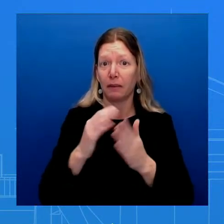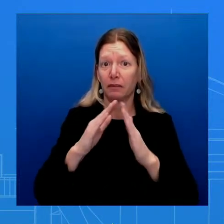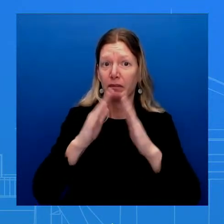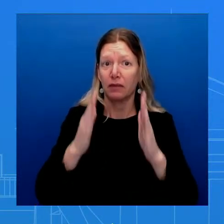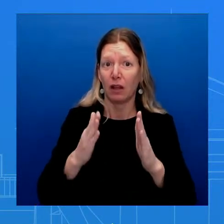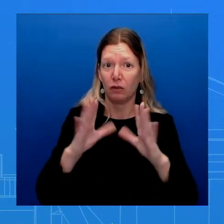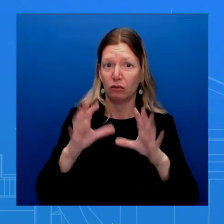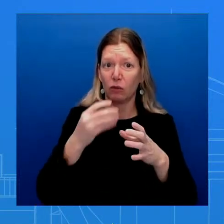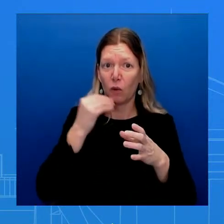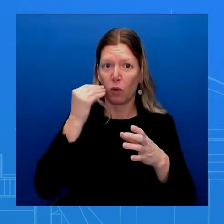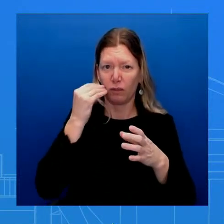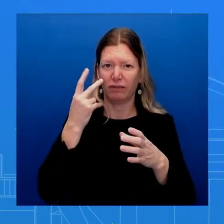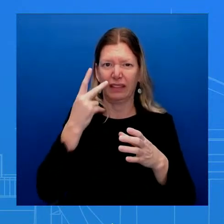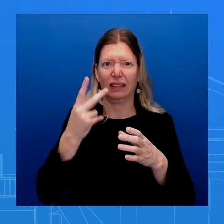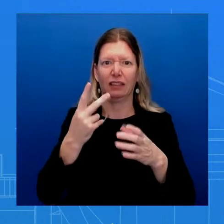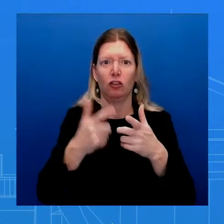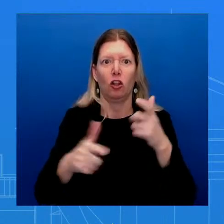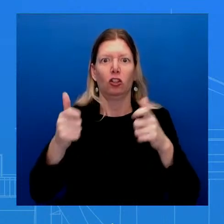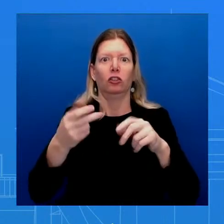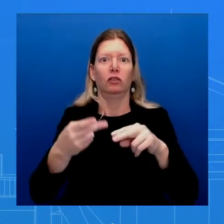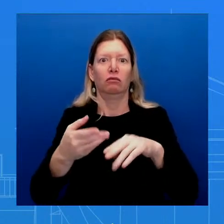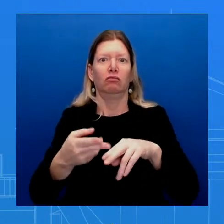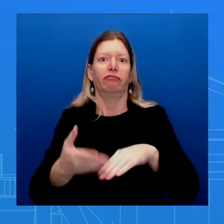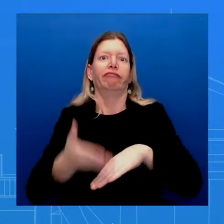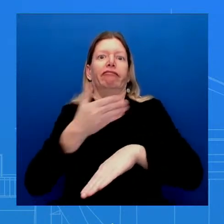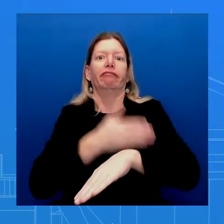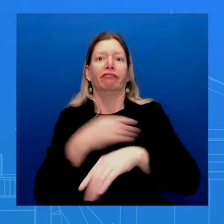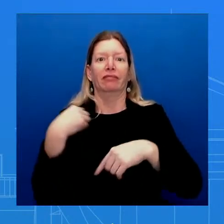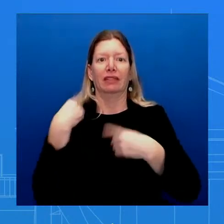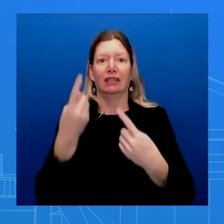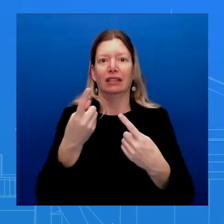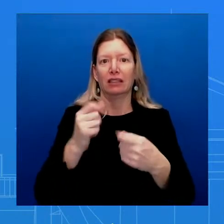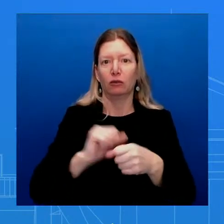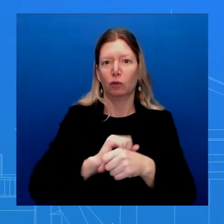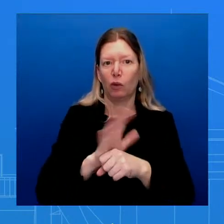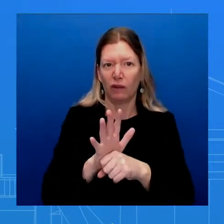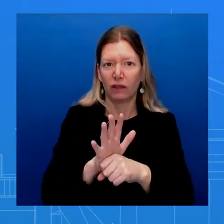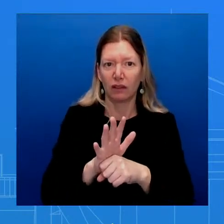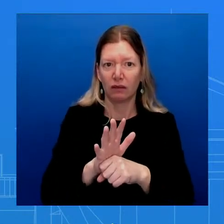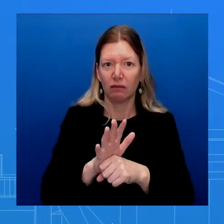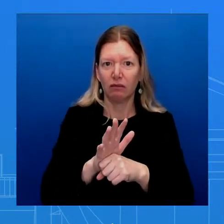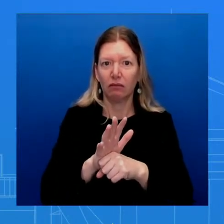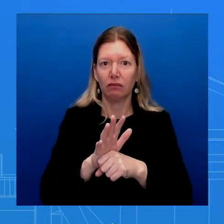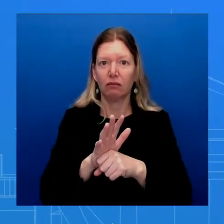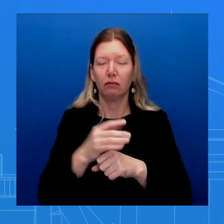we don't take lightly -- we act- -- we do not take lightly what Americans and families continue to feel.